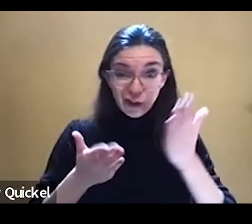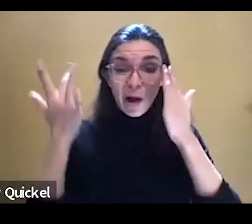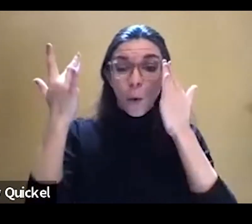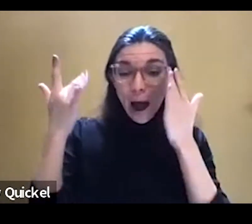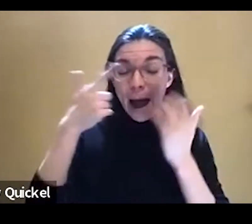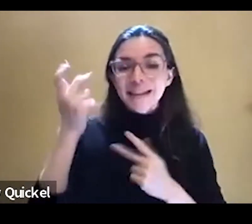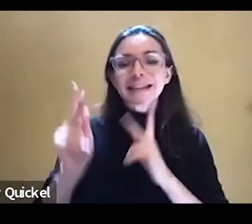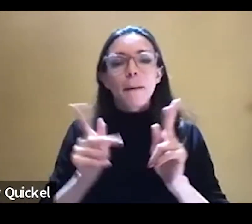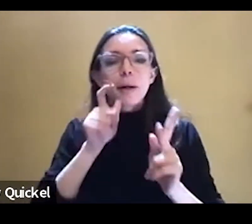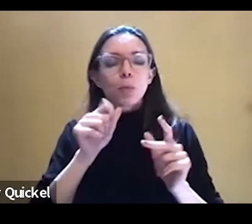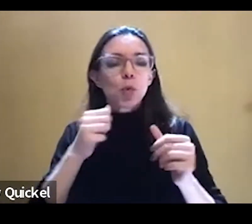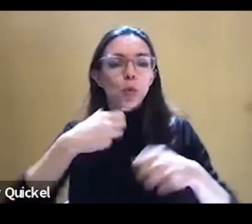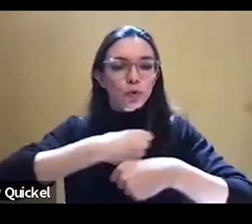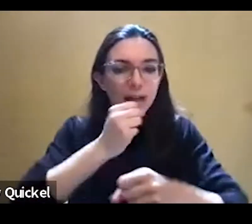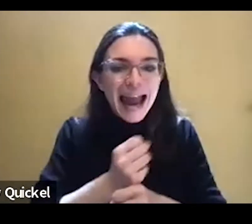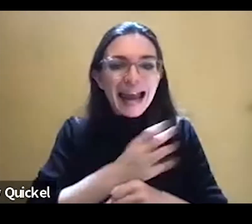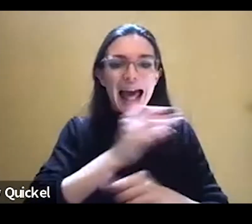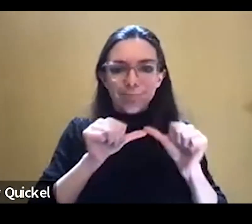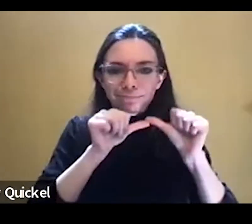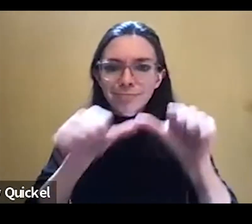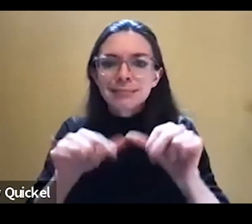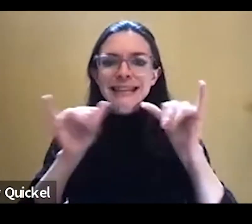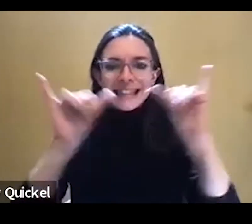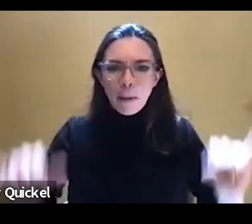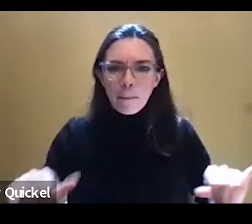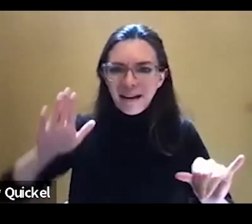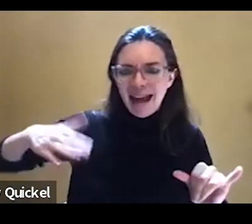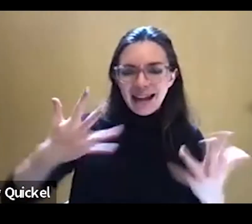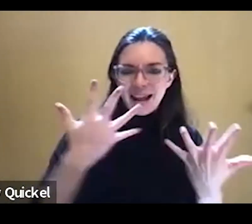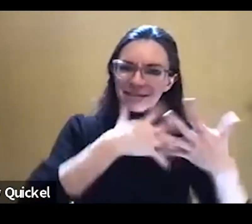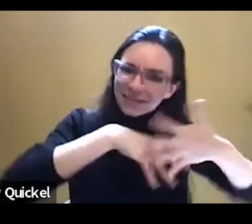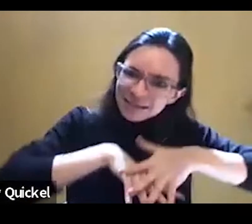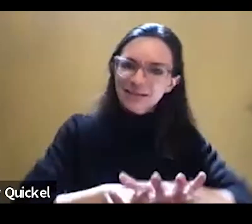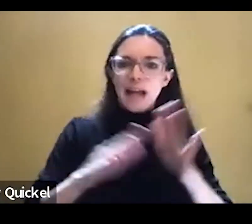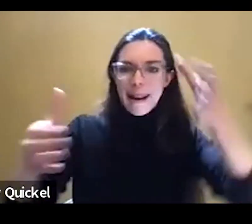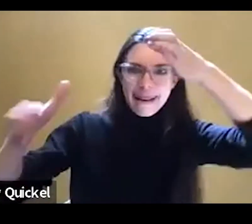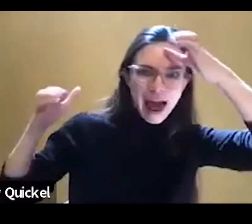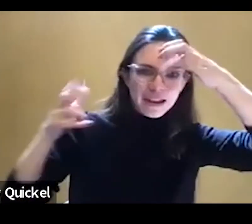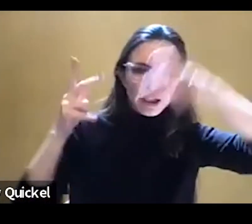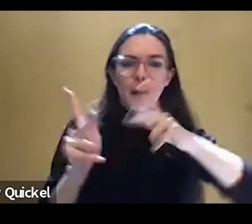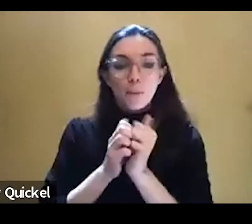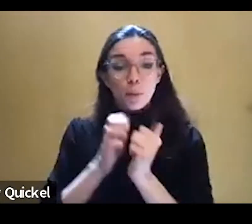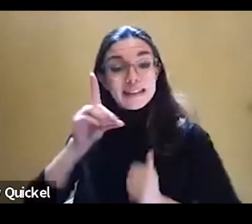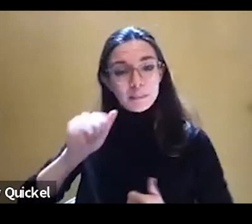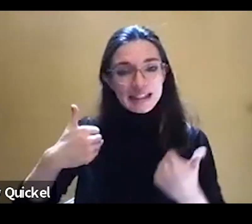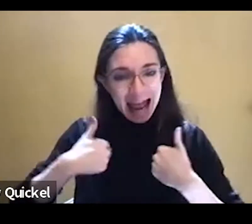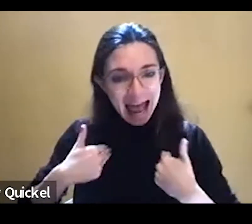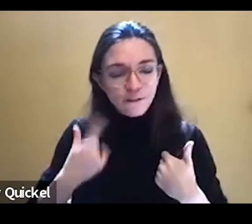those systems haven't incorporated the knowledge that people with disabilities have with regard to what it means to